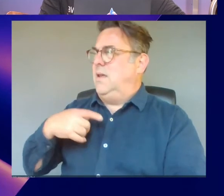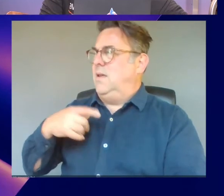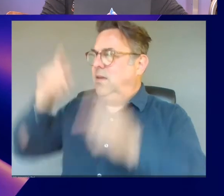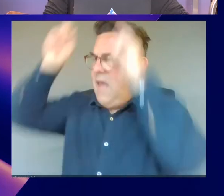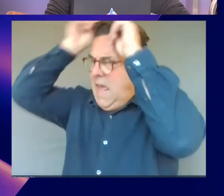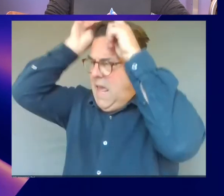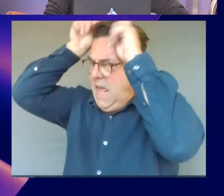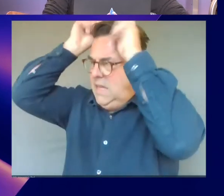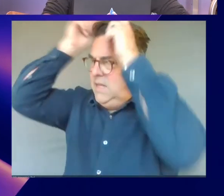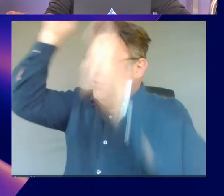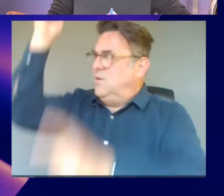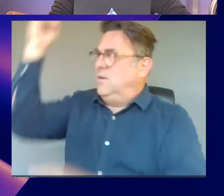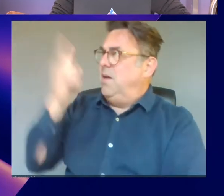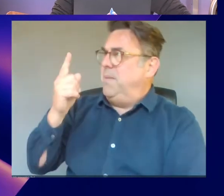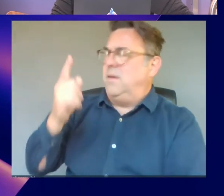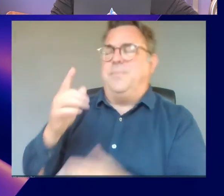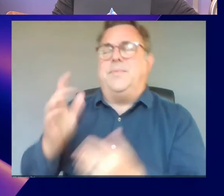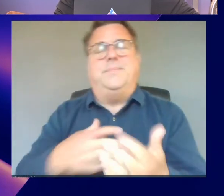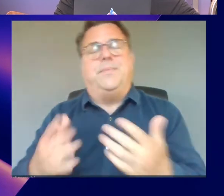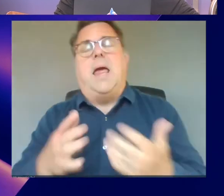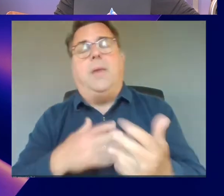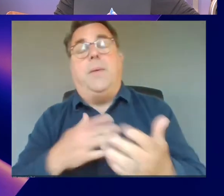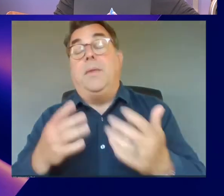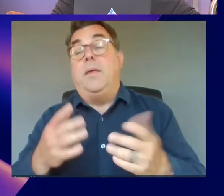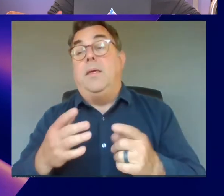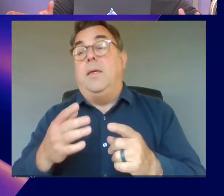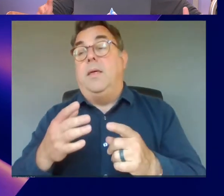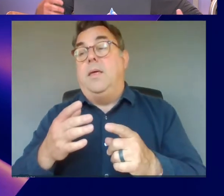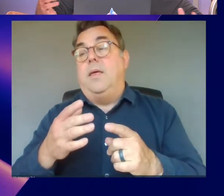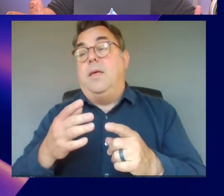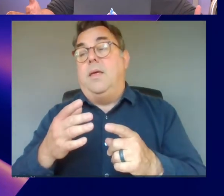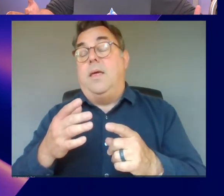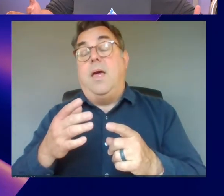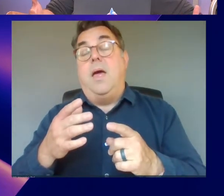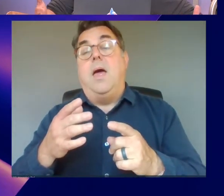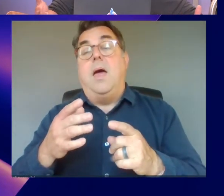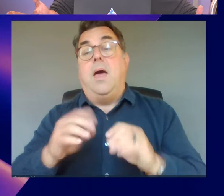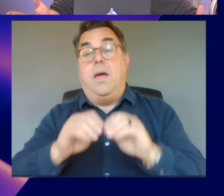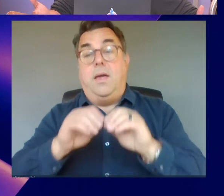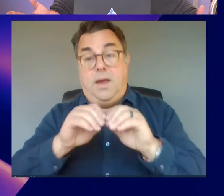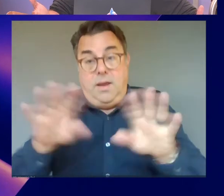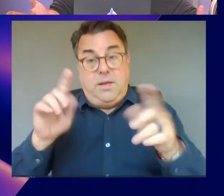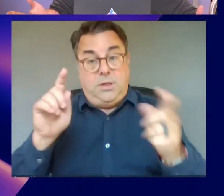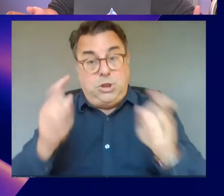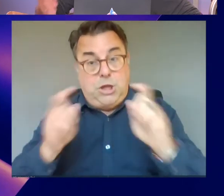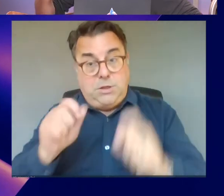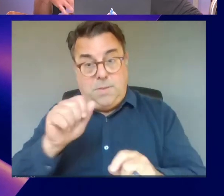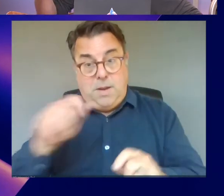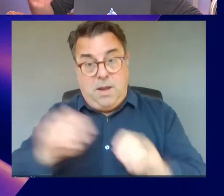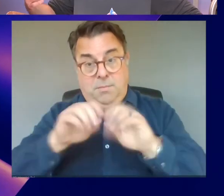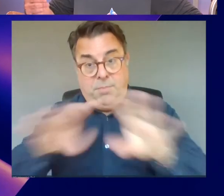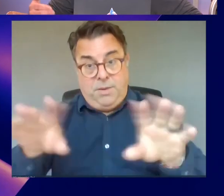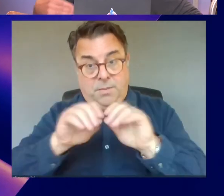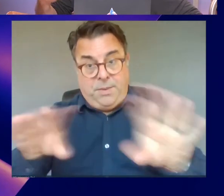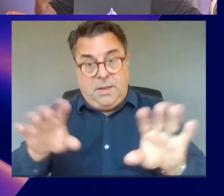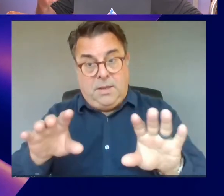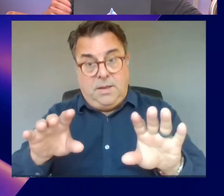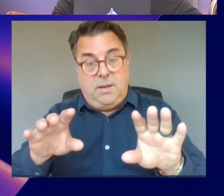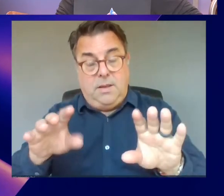Go ahead. Sorry about that. - They're coming for us. As I push out any changes to my application configuration data, I'll get notifications in an email.